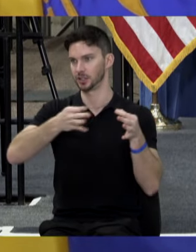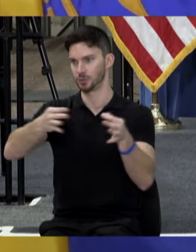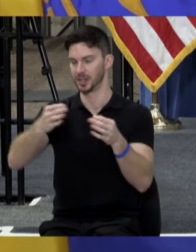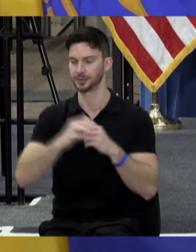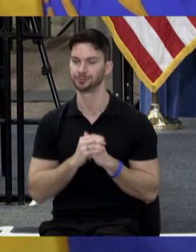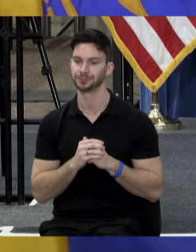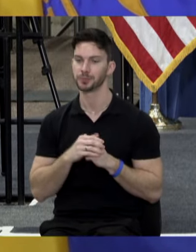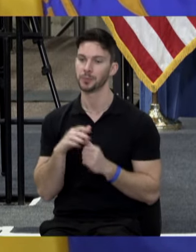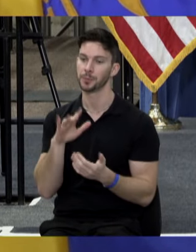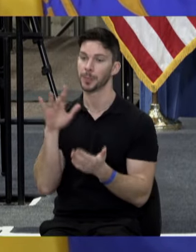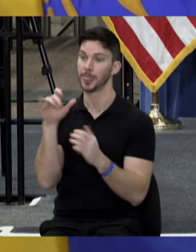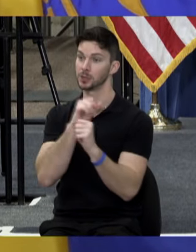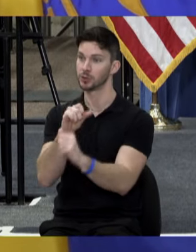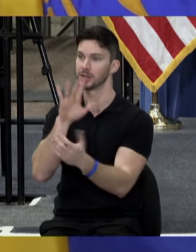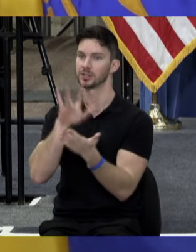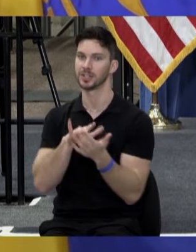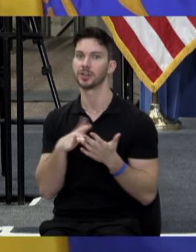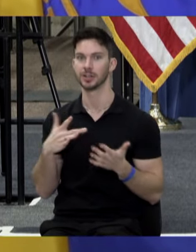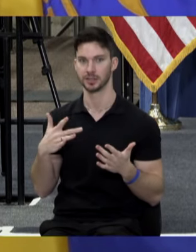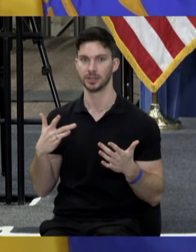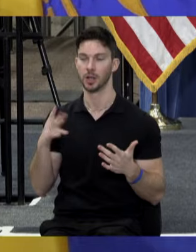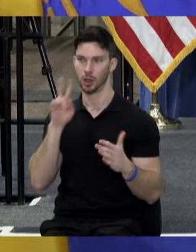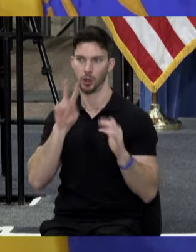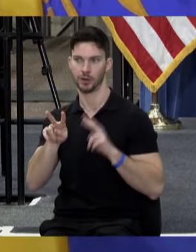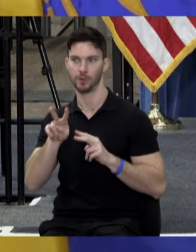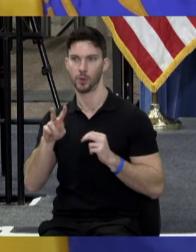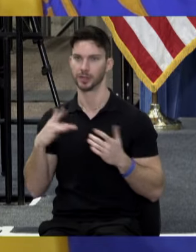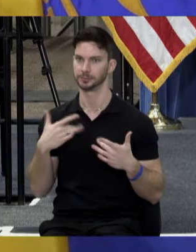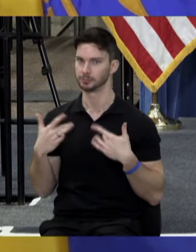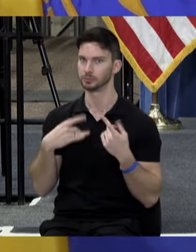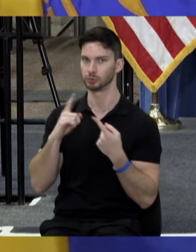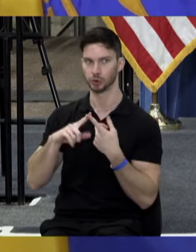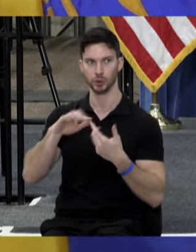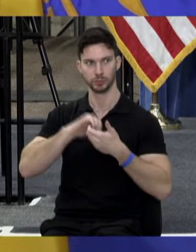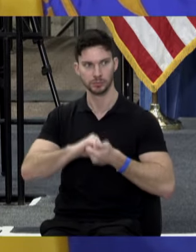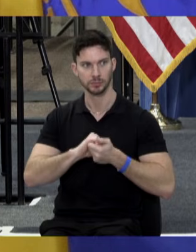with the administration and partnering with governors to make strengthening the direct